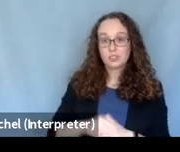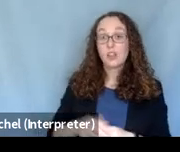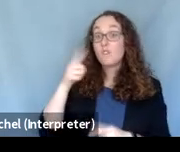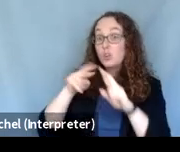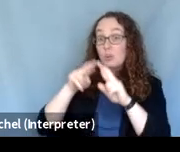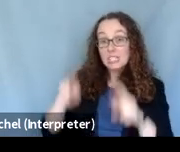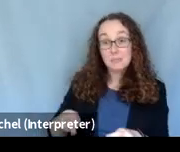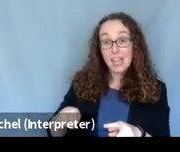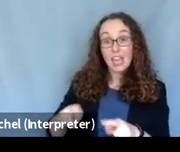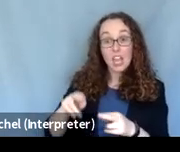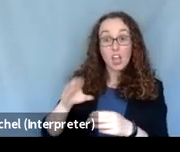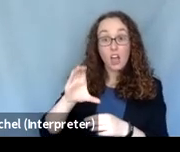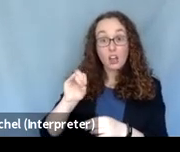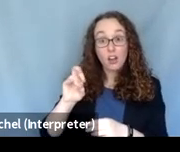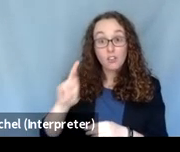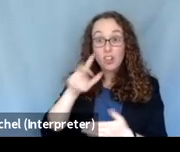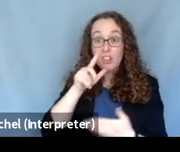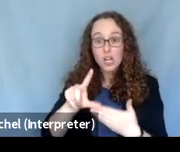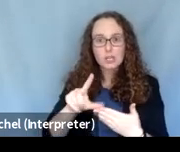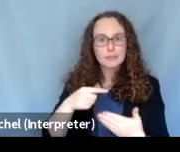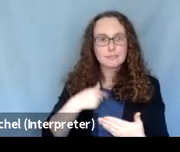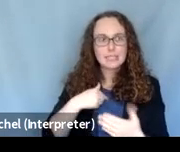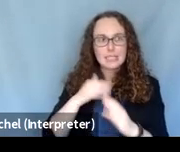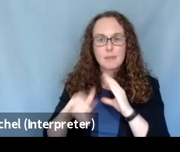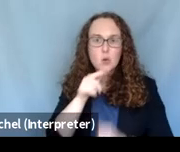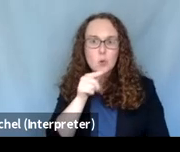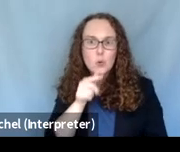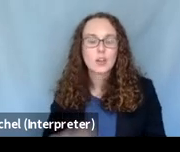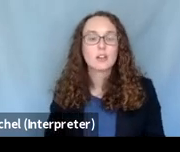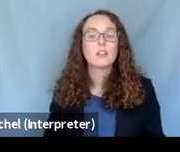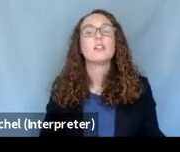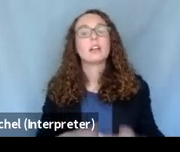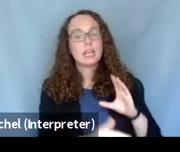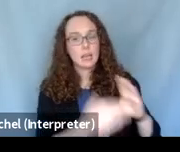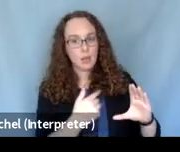marybeth.wynn@fresnocitycollege.edu